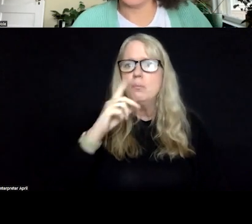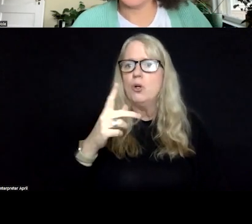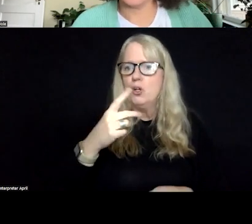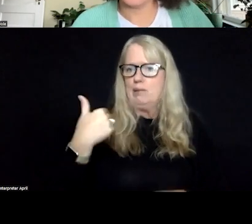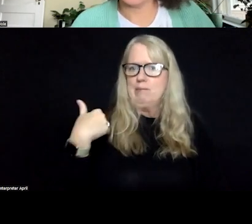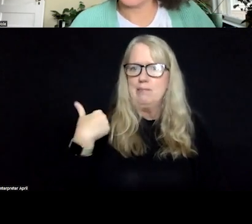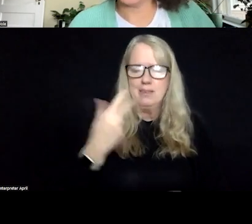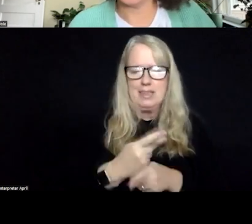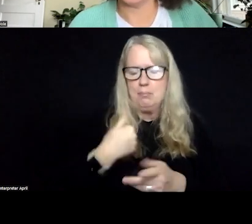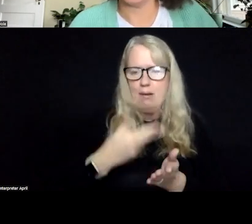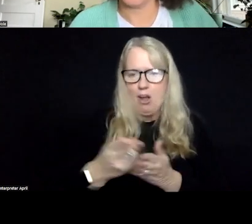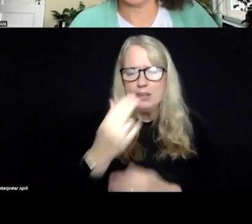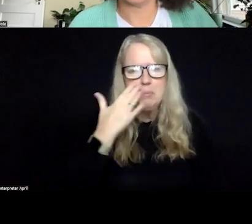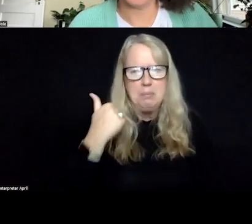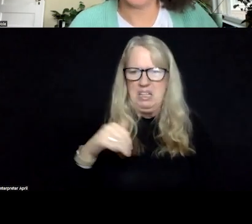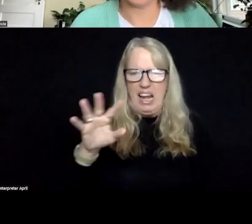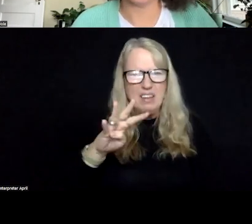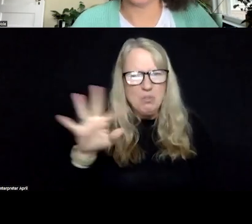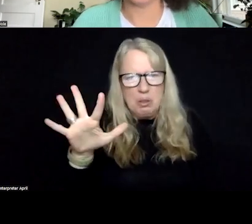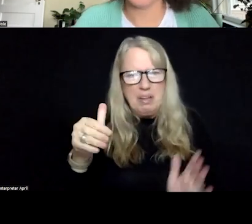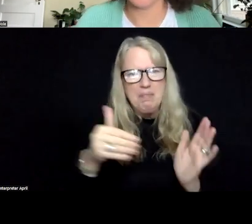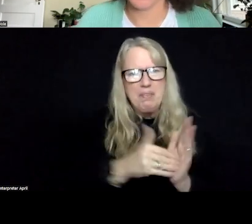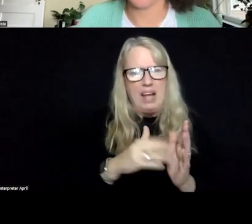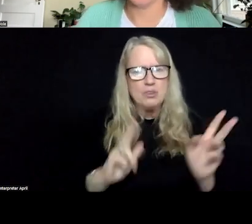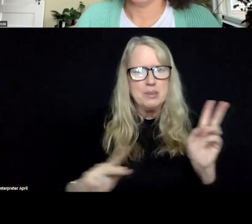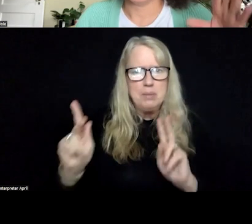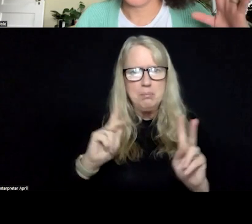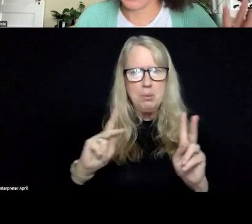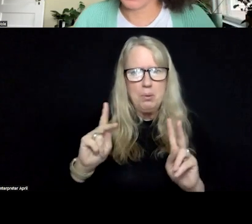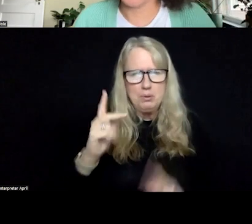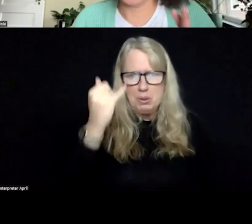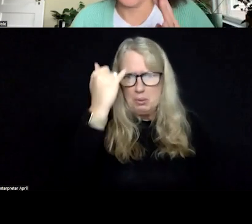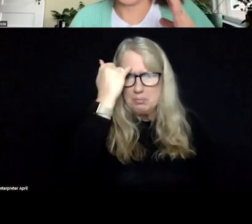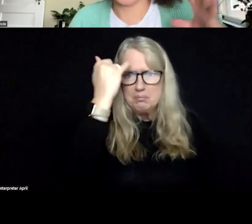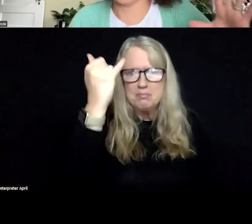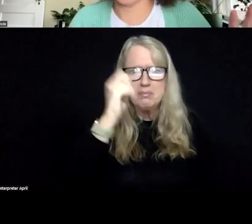FIRST YEAR WE SERVED ABOUT 45,000 PEOPLE. I WOULD CONSIDER THAT